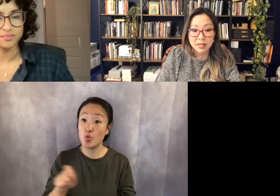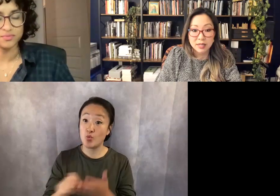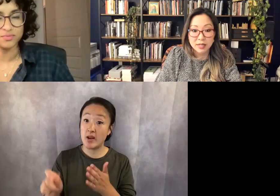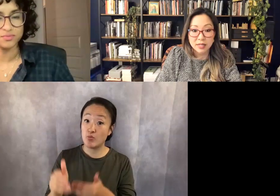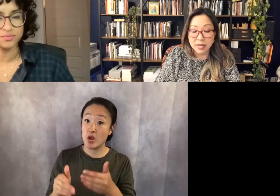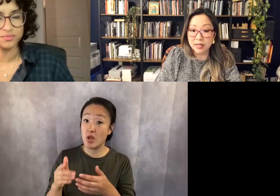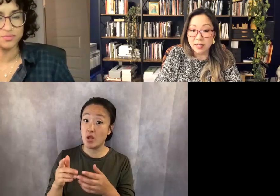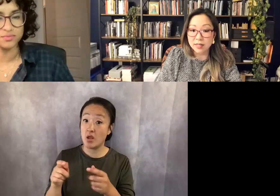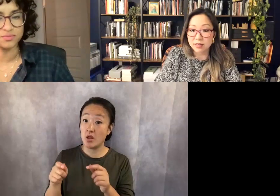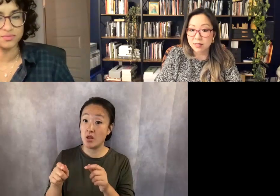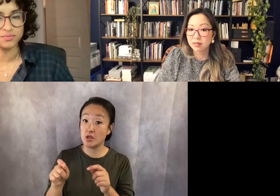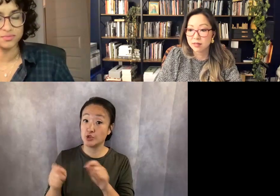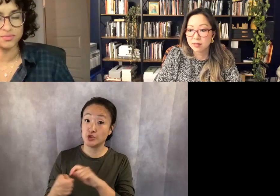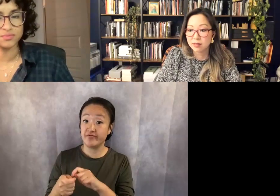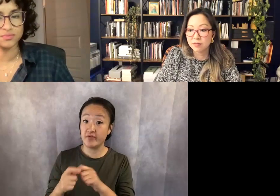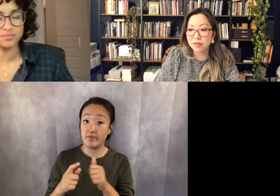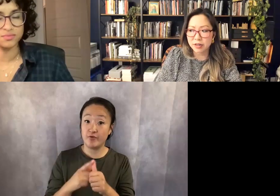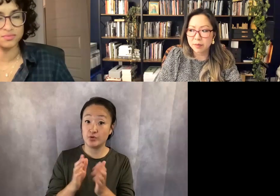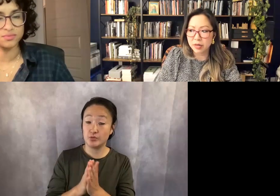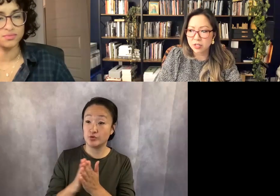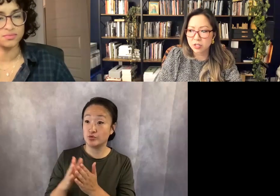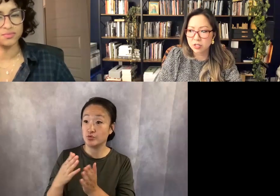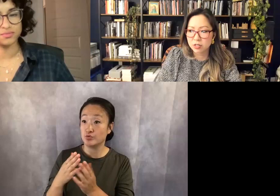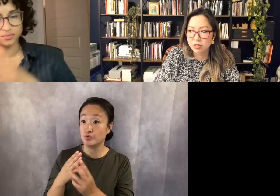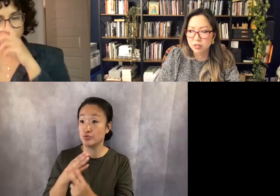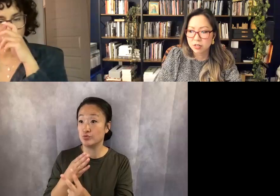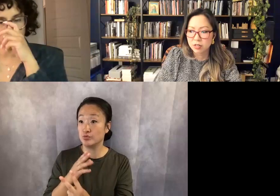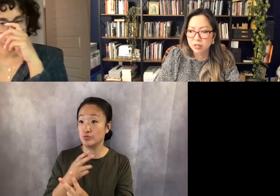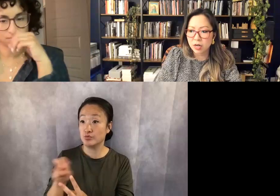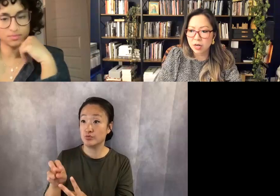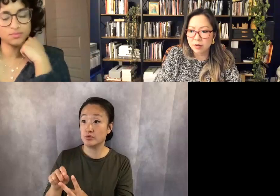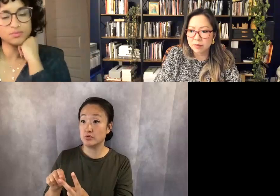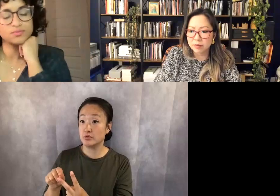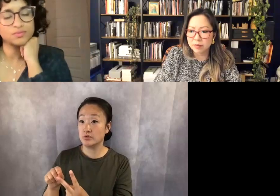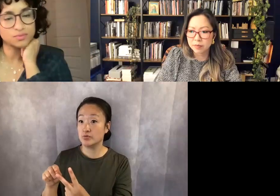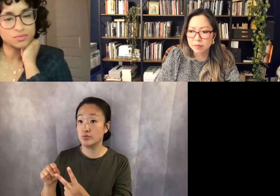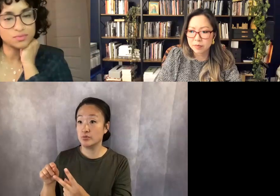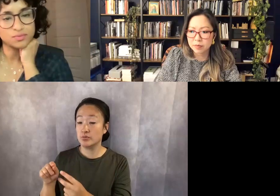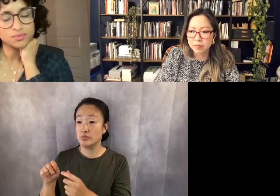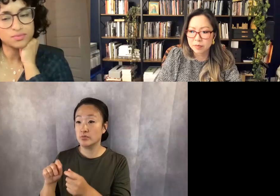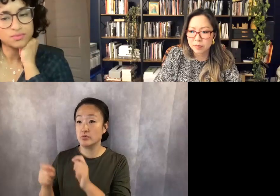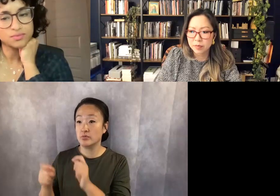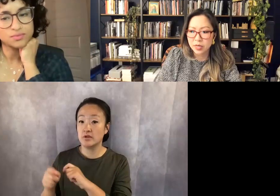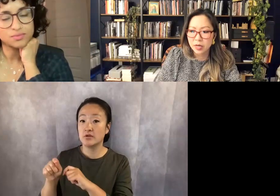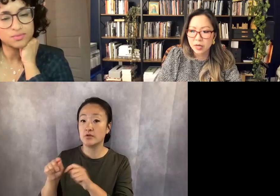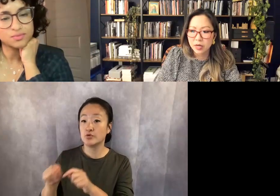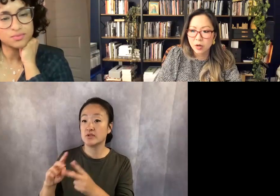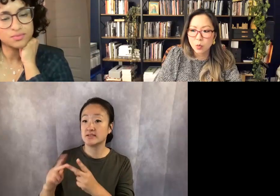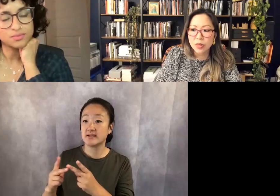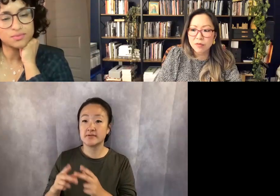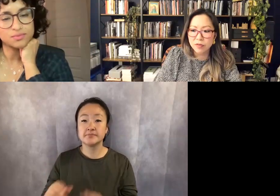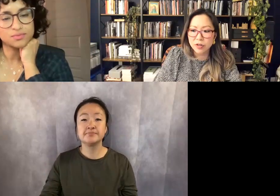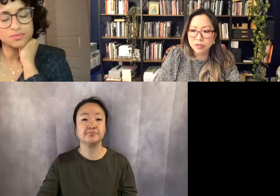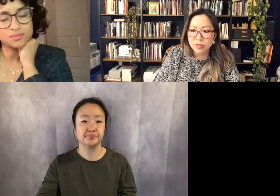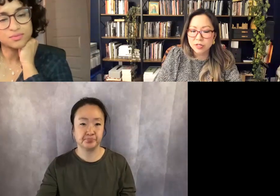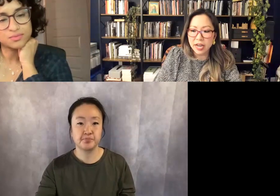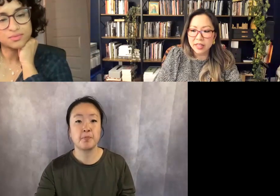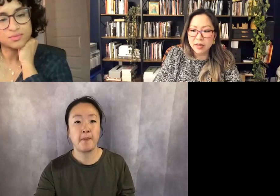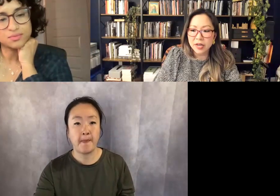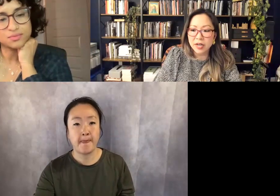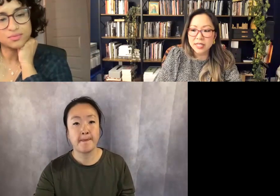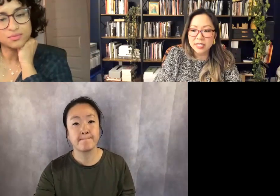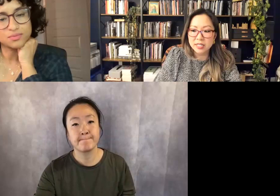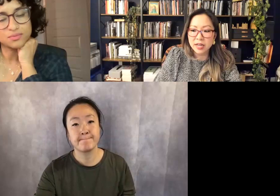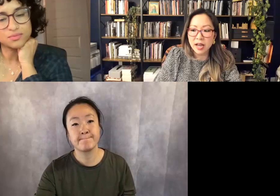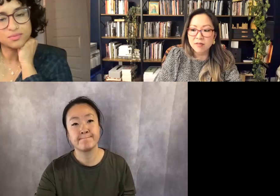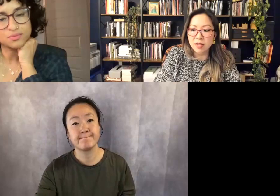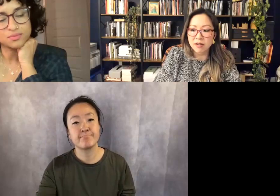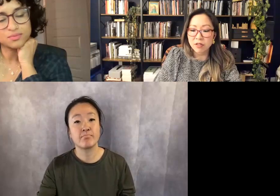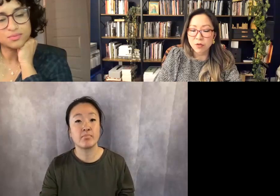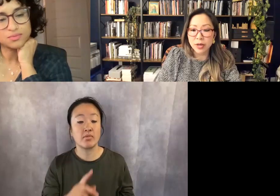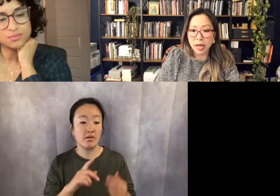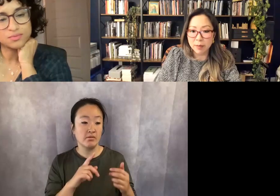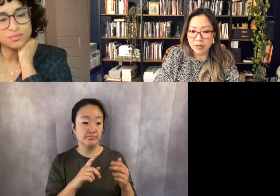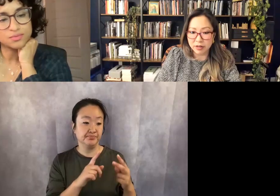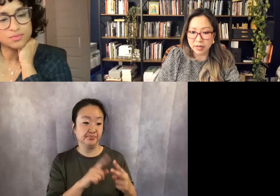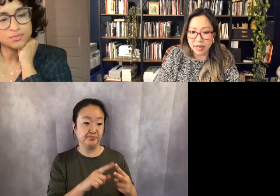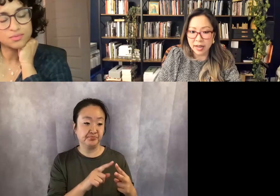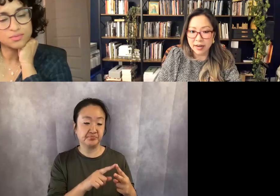Yes, very much. With the first, I think, because I didn't have a lot of the vocabulary I had